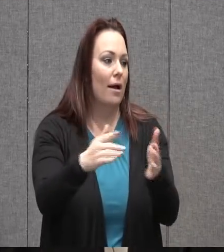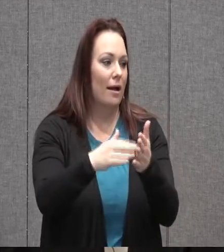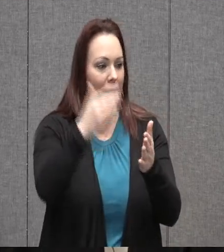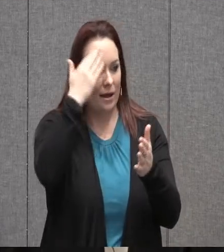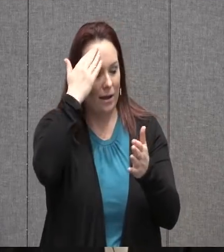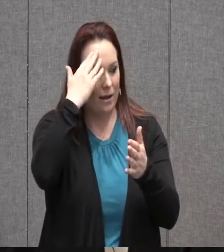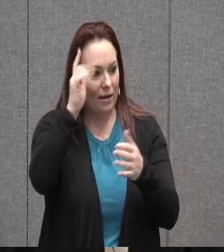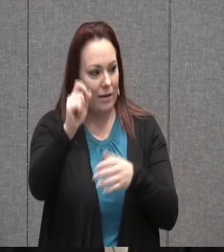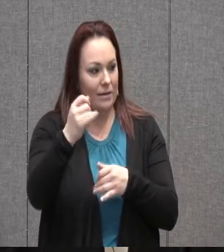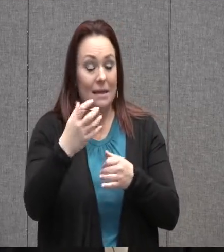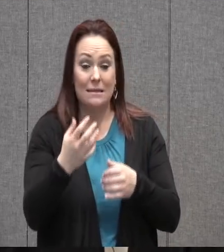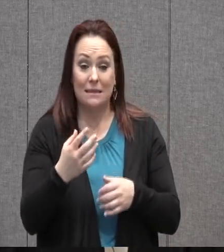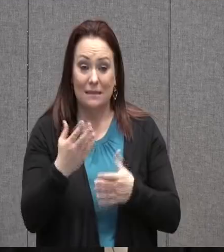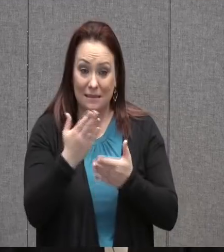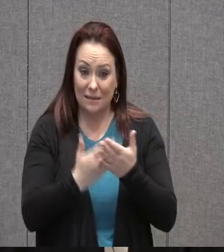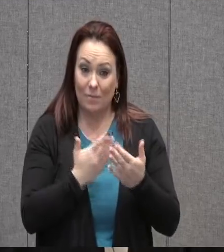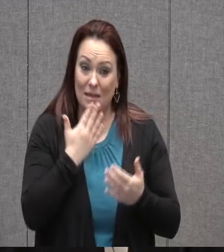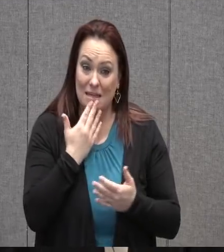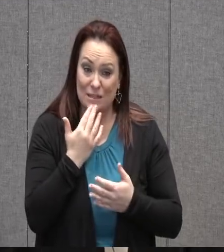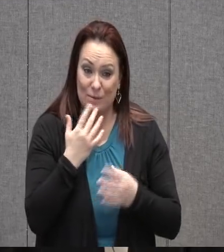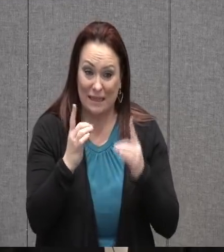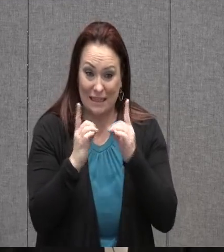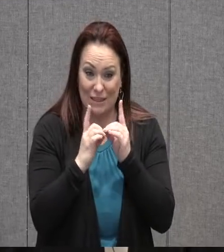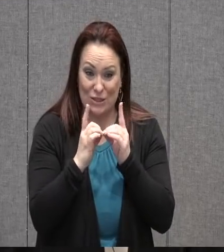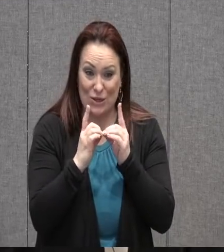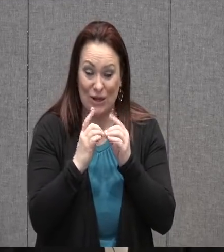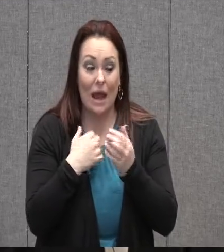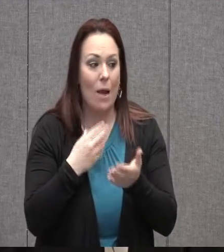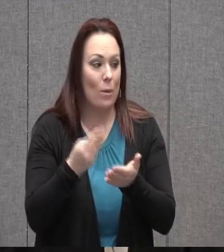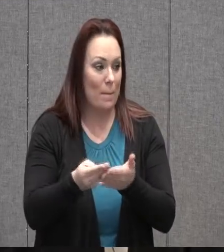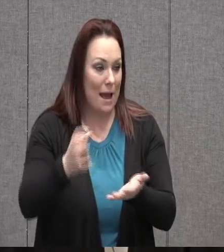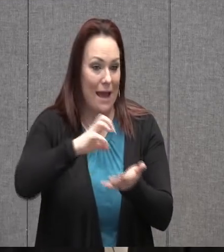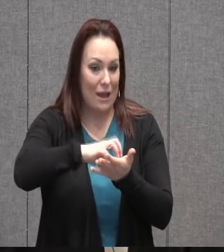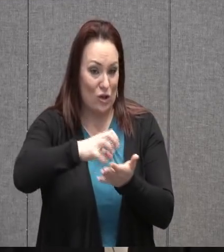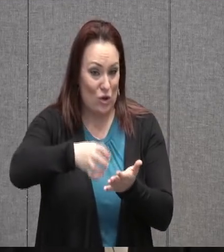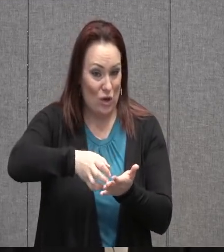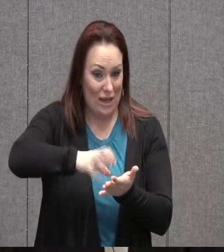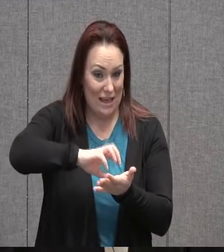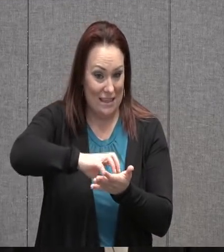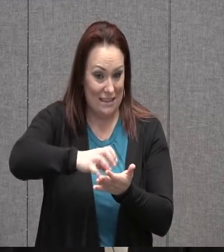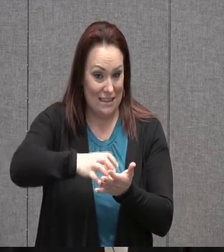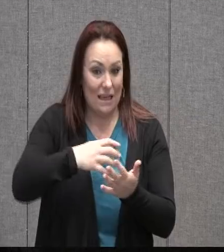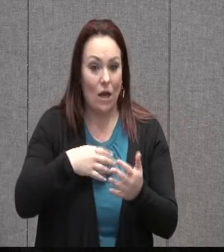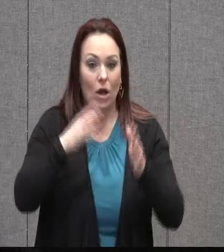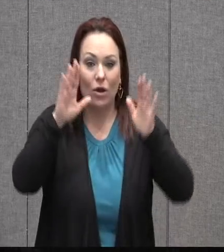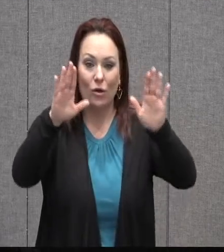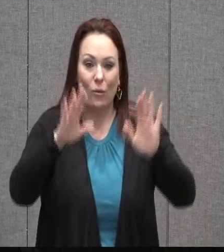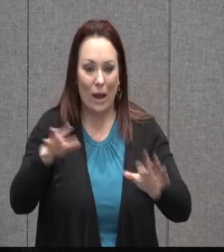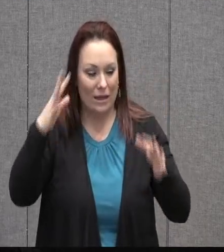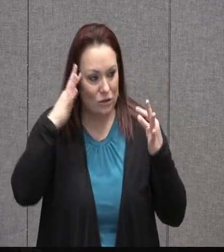Oh I know I'm gonna need some dessert. I'm gonna buy the cookies. - The cookies, great choice.